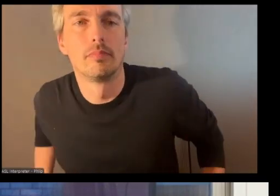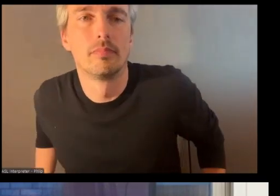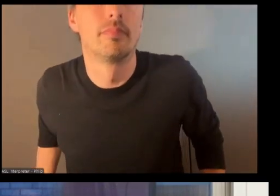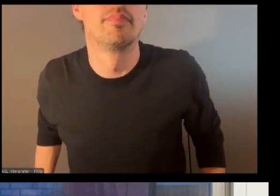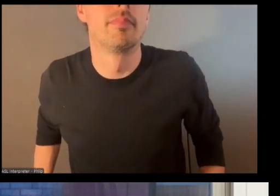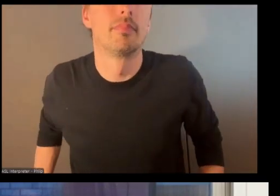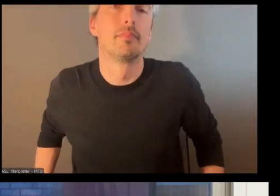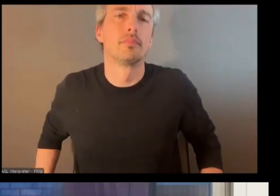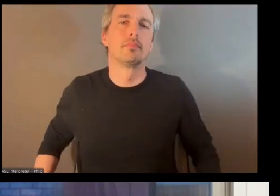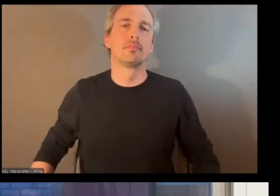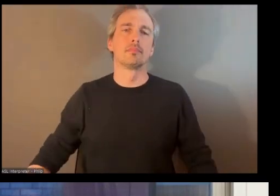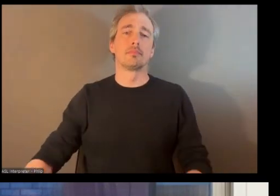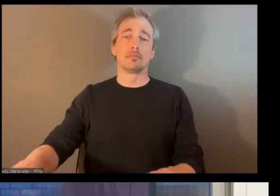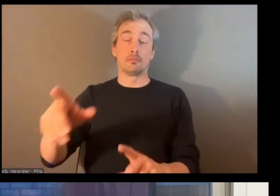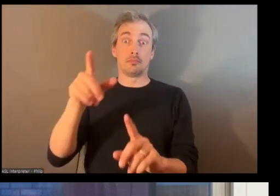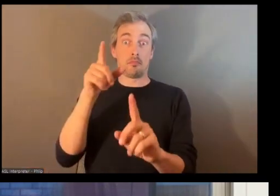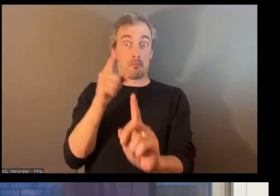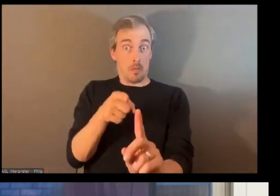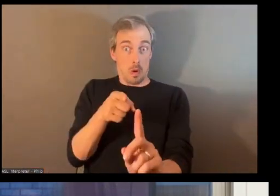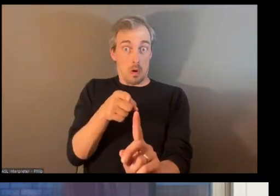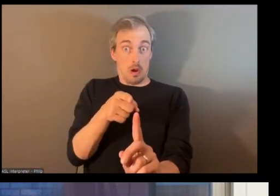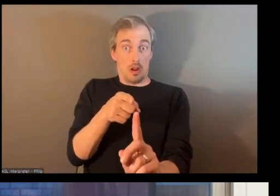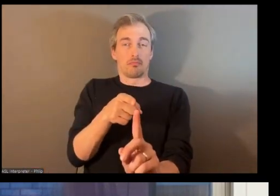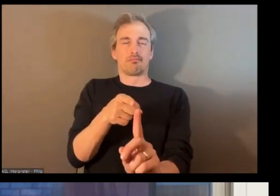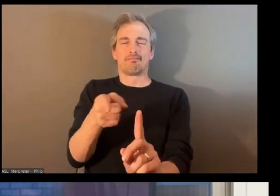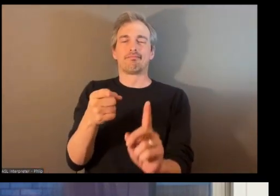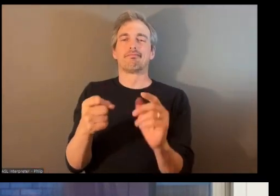Our guidelines are: Use plain language.